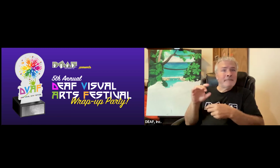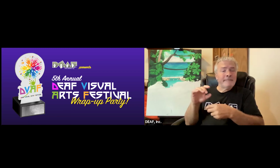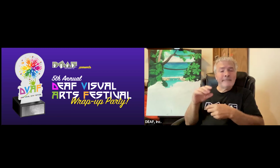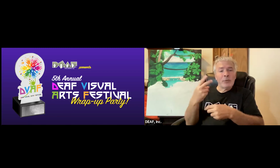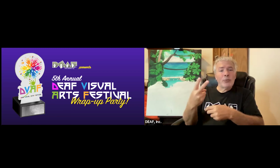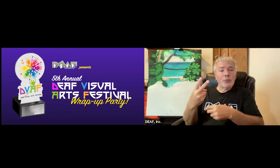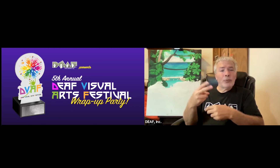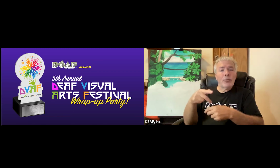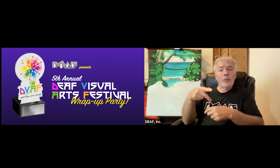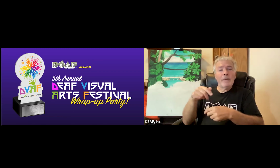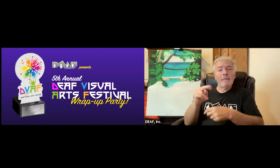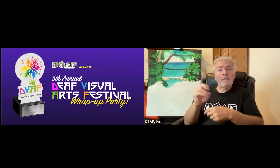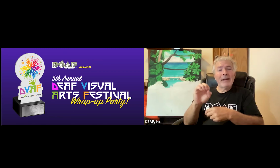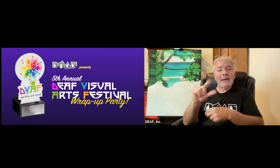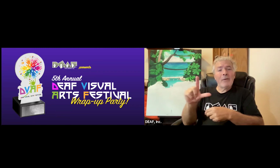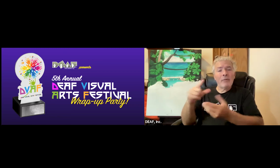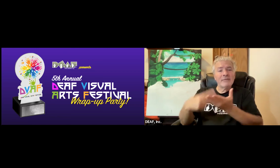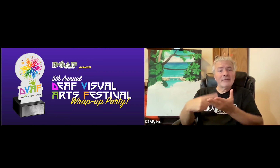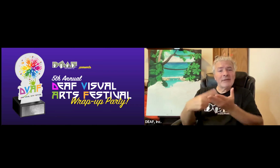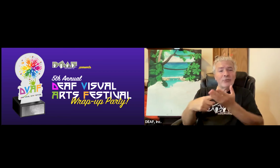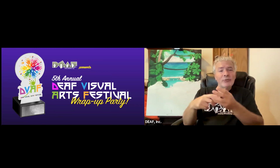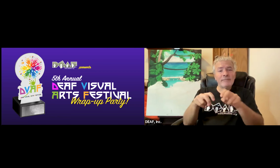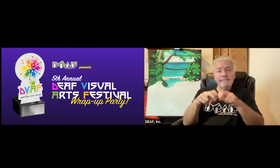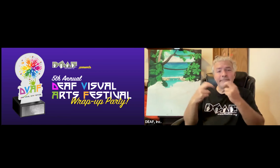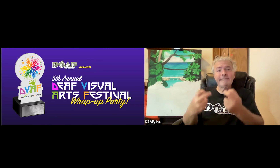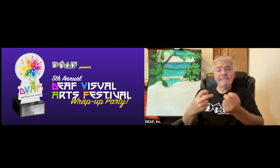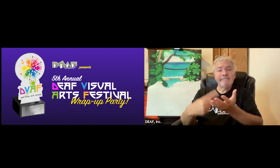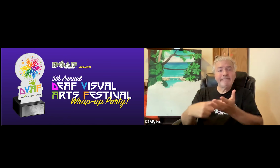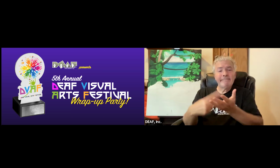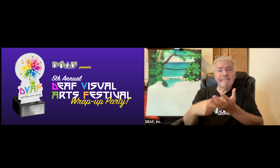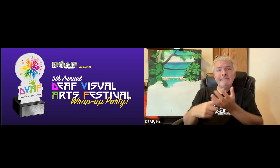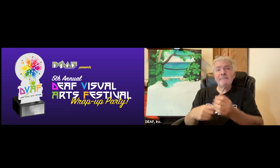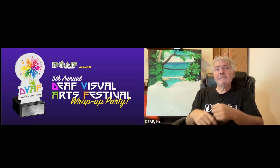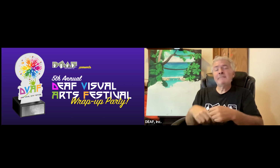We had two panel discussions.